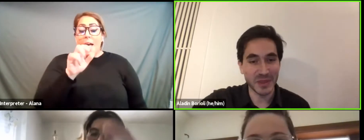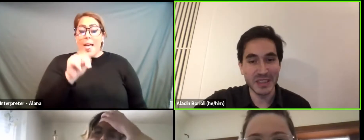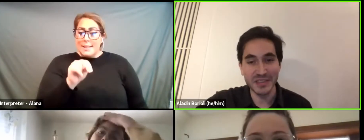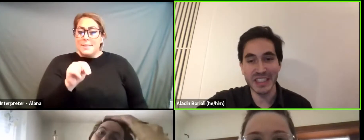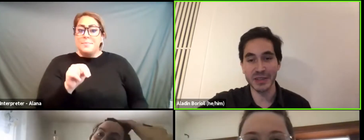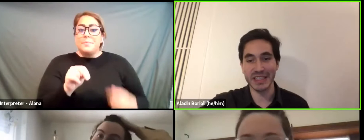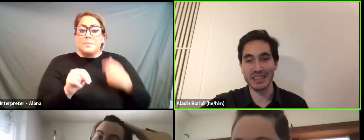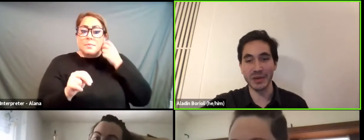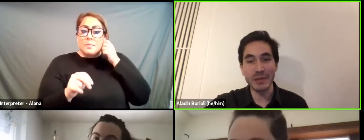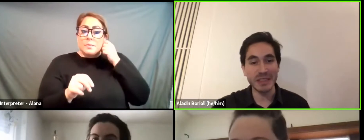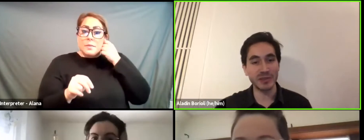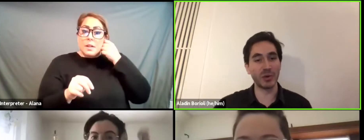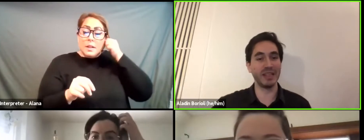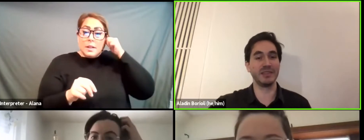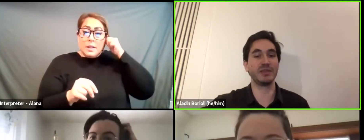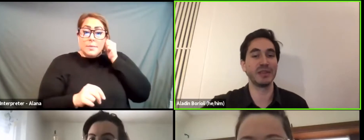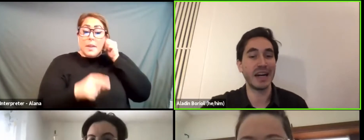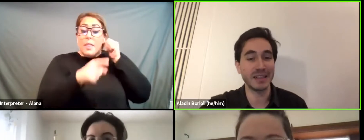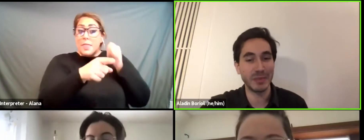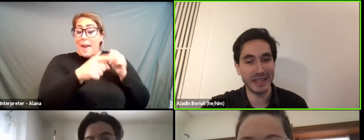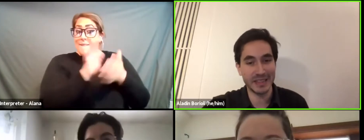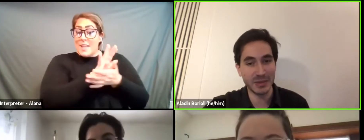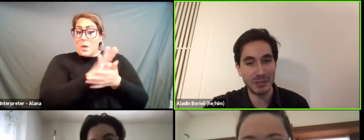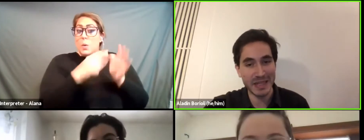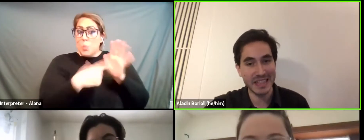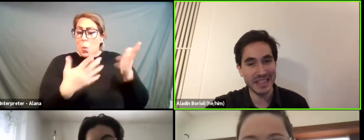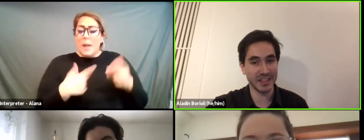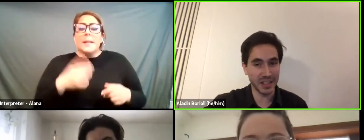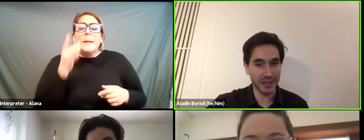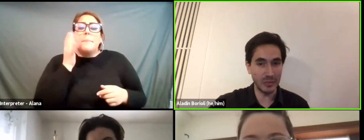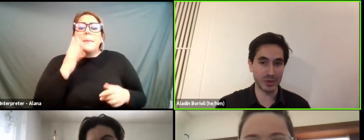this video you can see honeybees crawling through a dark space which basically is a tunnel put in